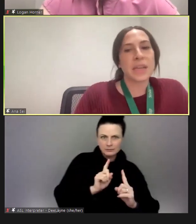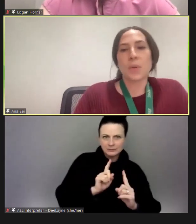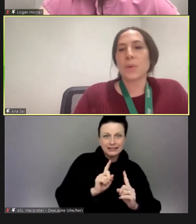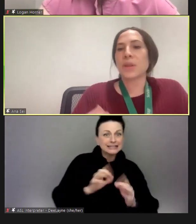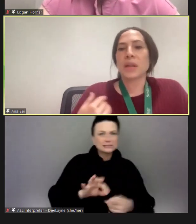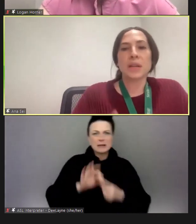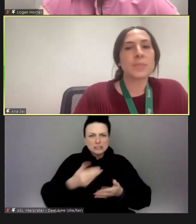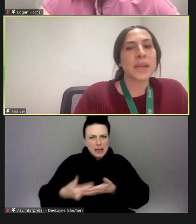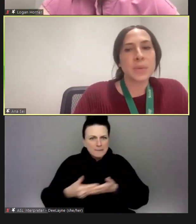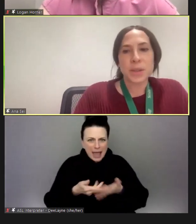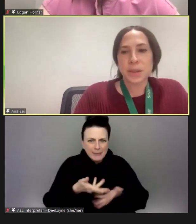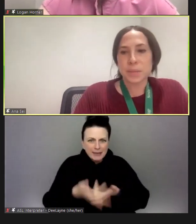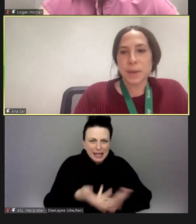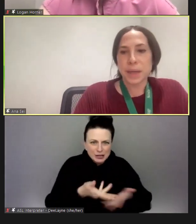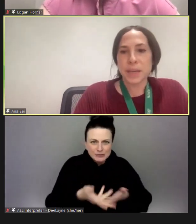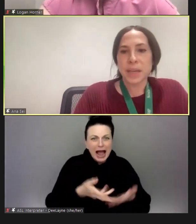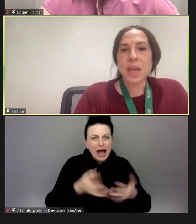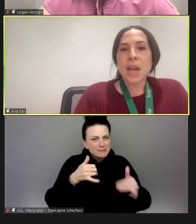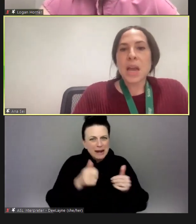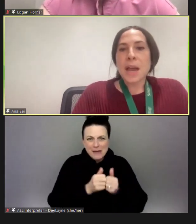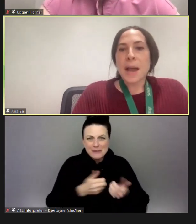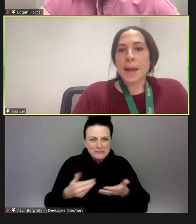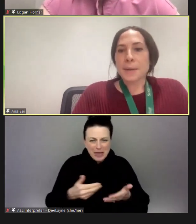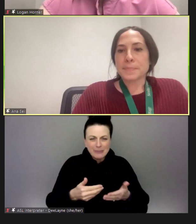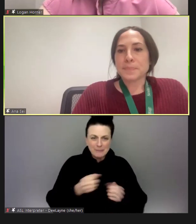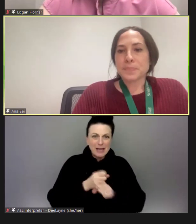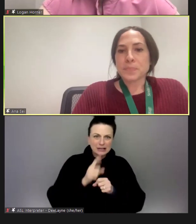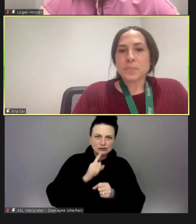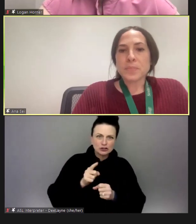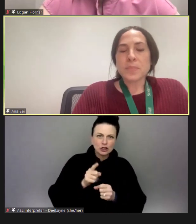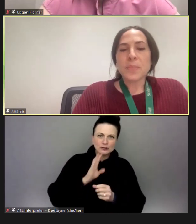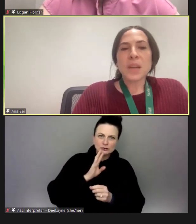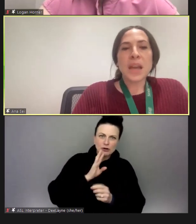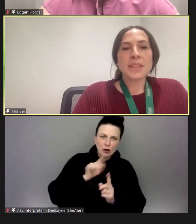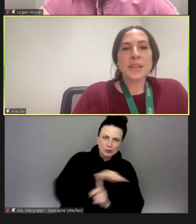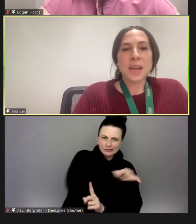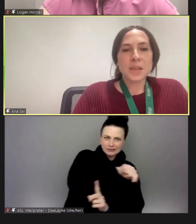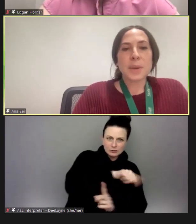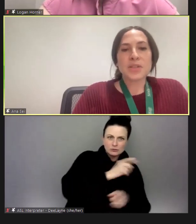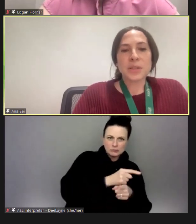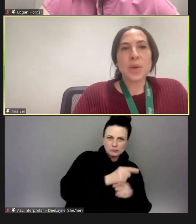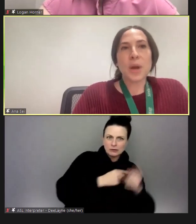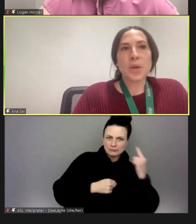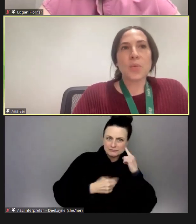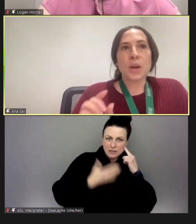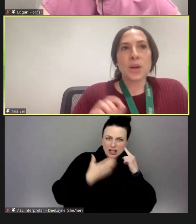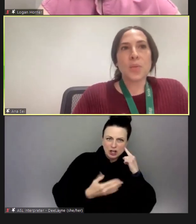when they're going to play with their